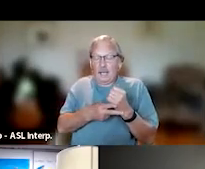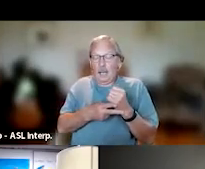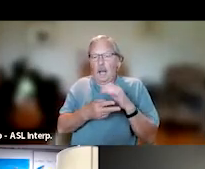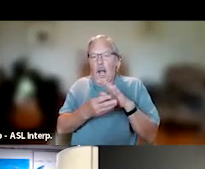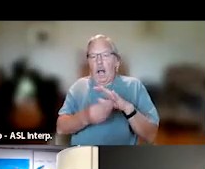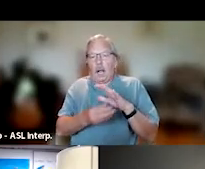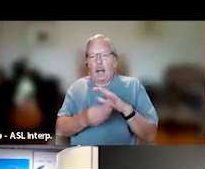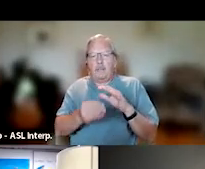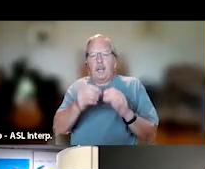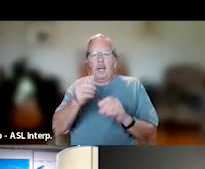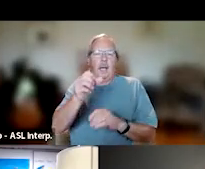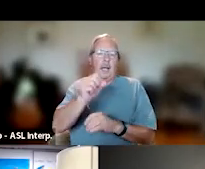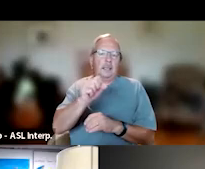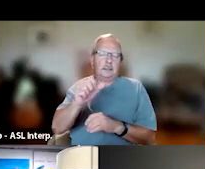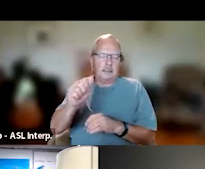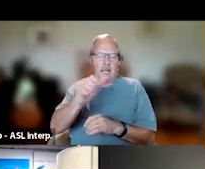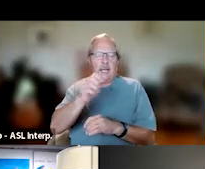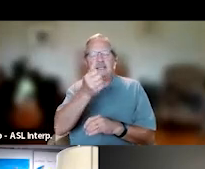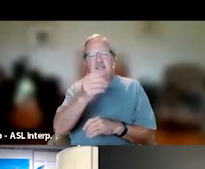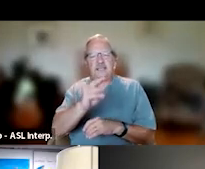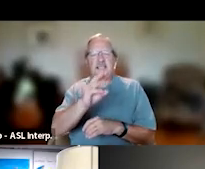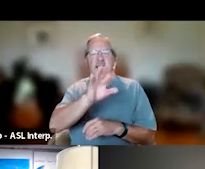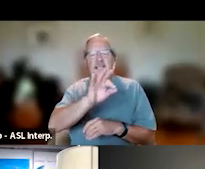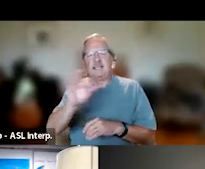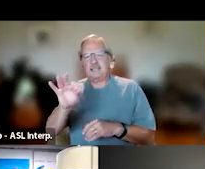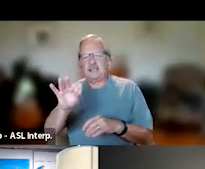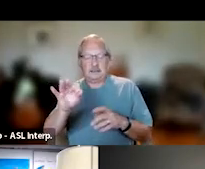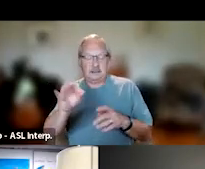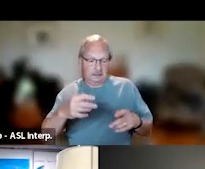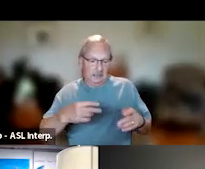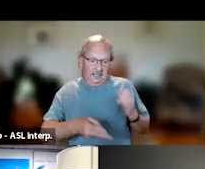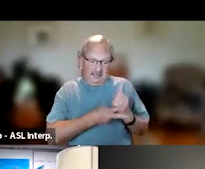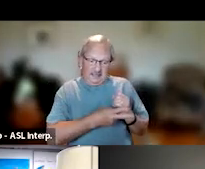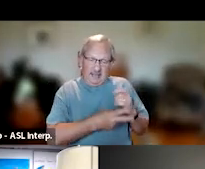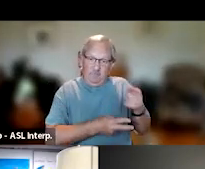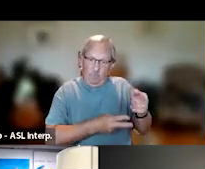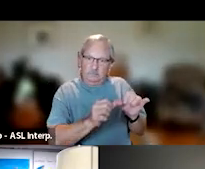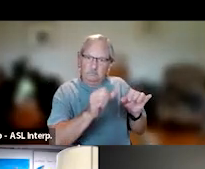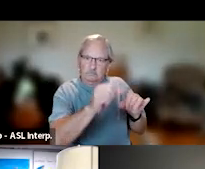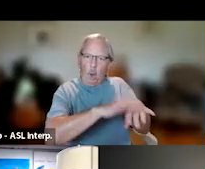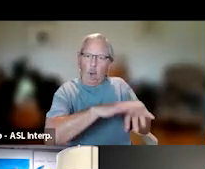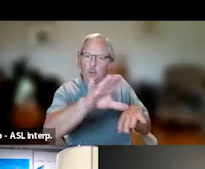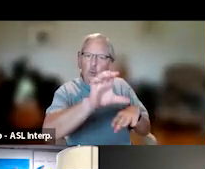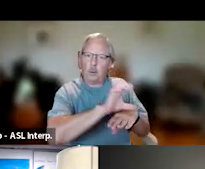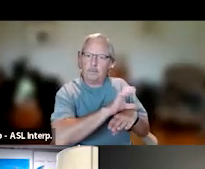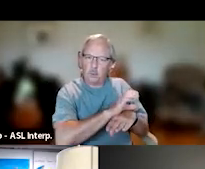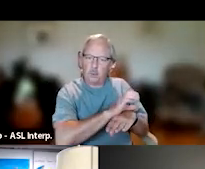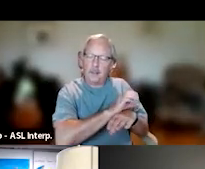in your desktop folder and having it there, going back at least periodically, if not every time,